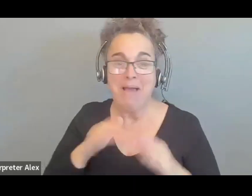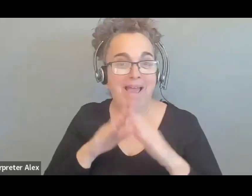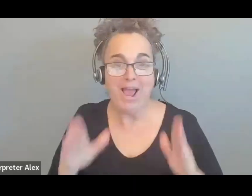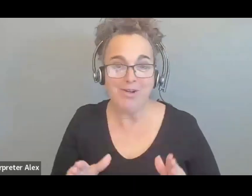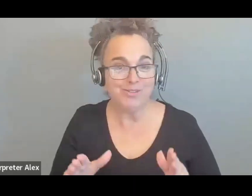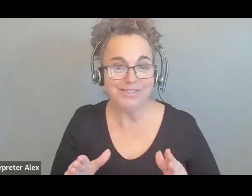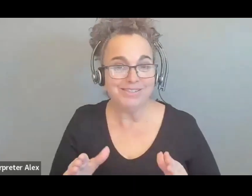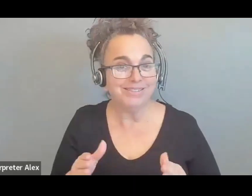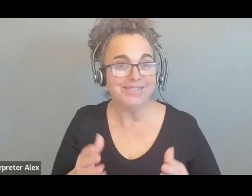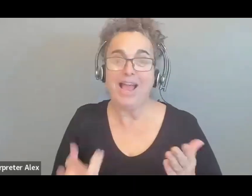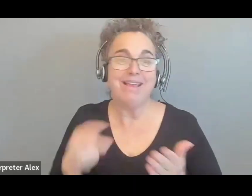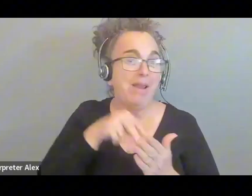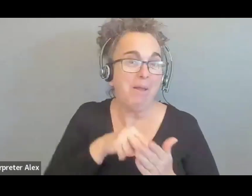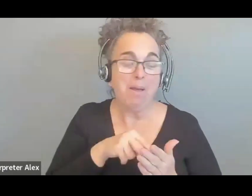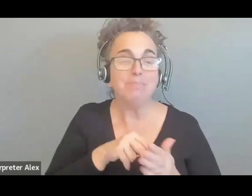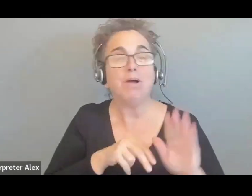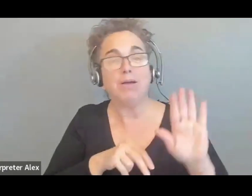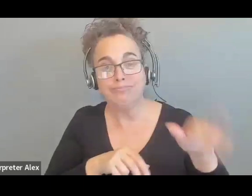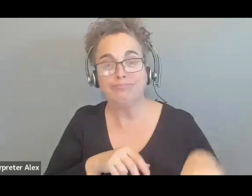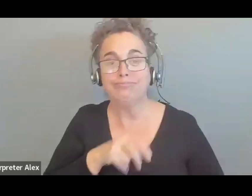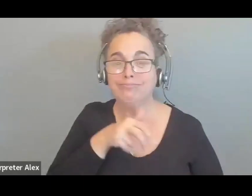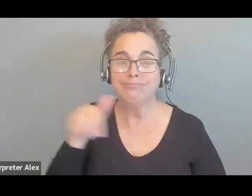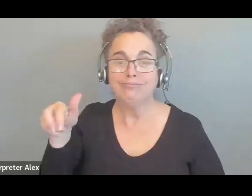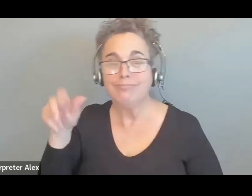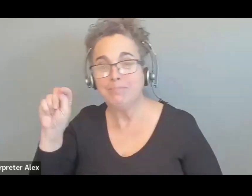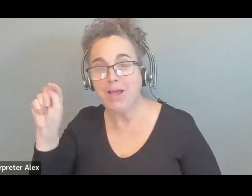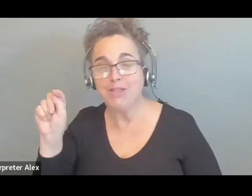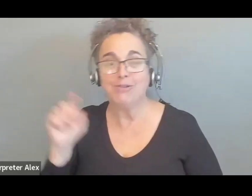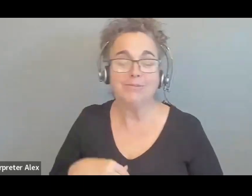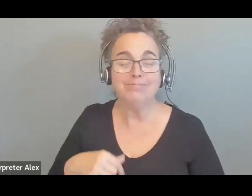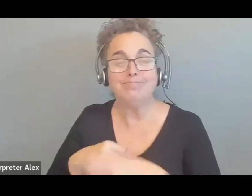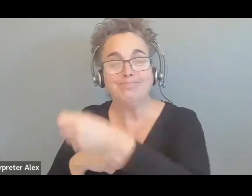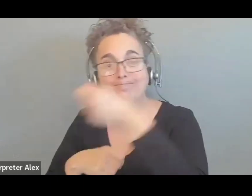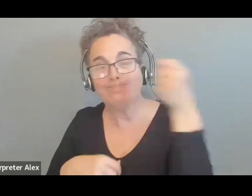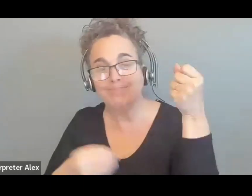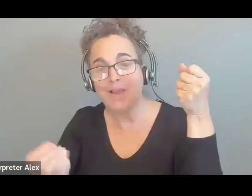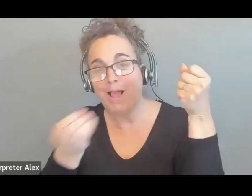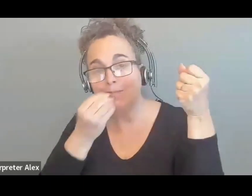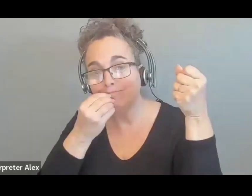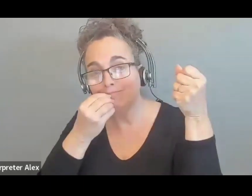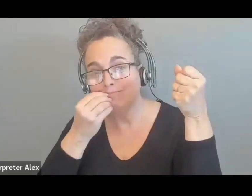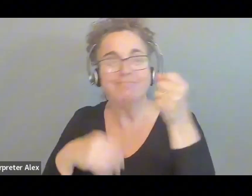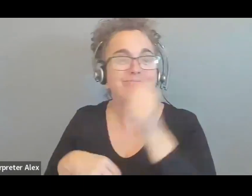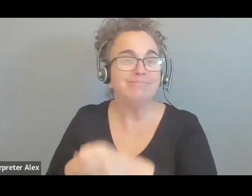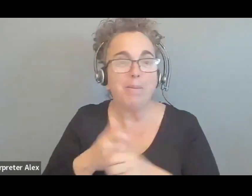I wanna be able to get up and go to the bathroom and snack and whatever I need, play with my fidget toy.